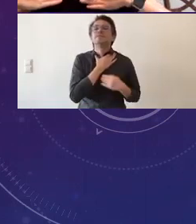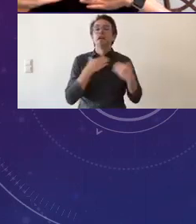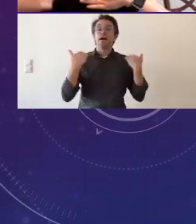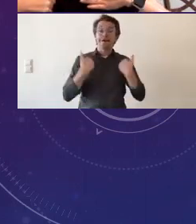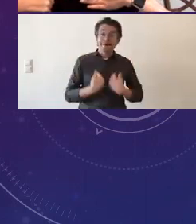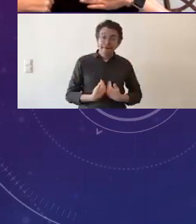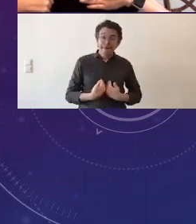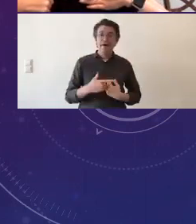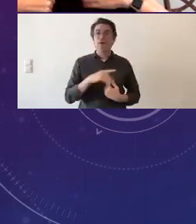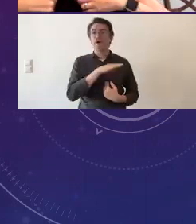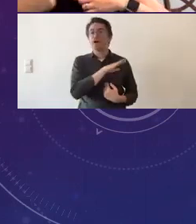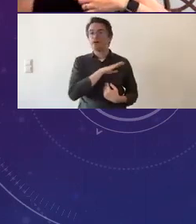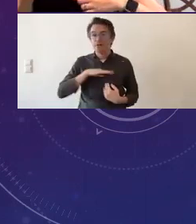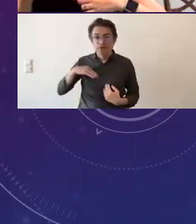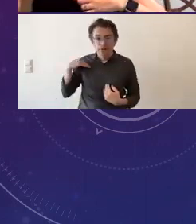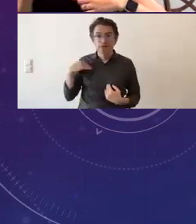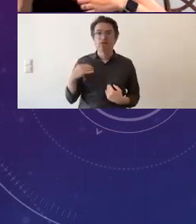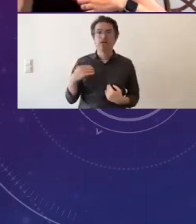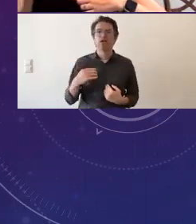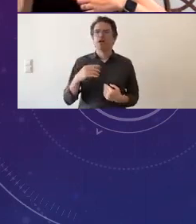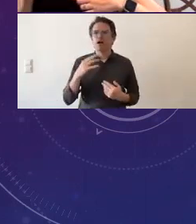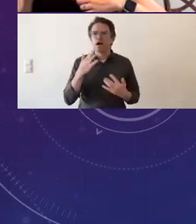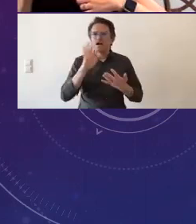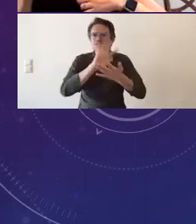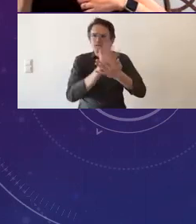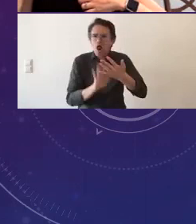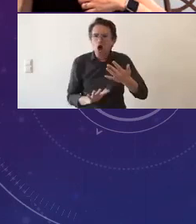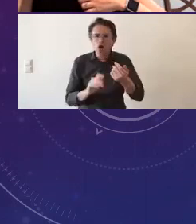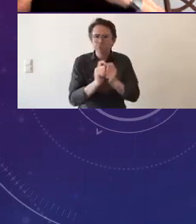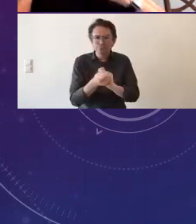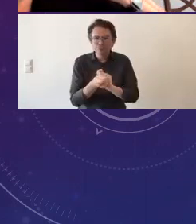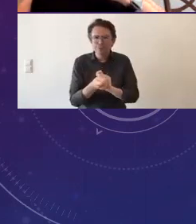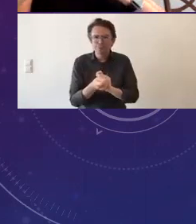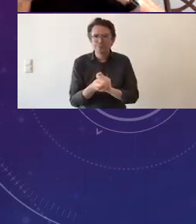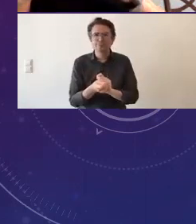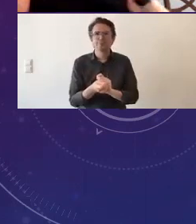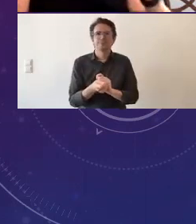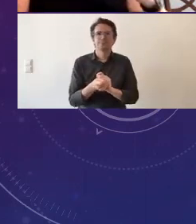that's dark I have a black curtain behind me that helps me stand out better